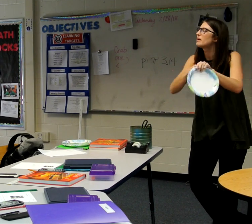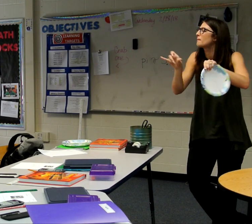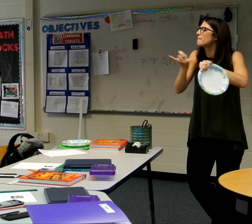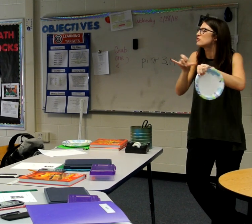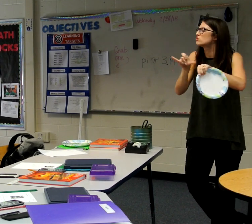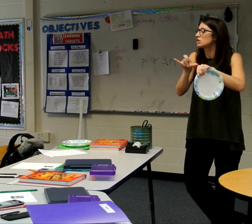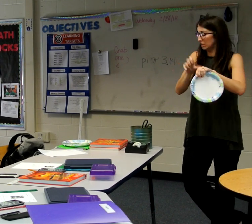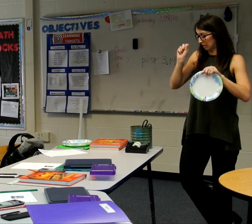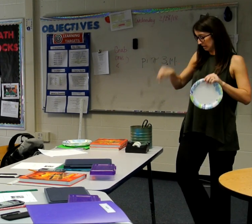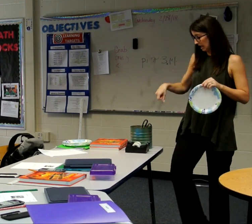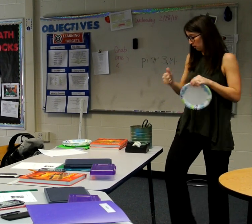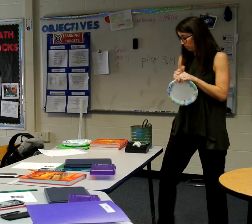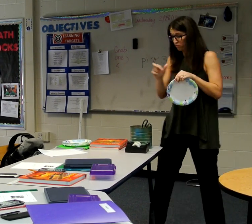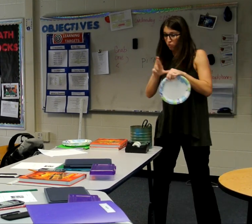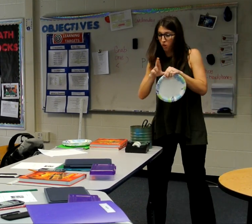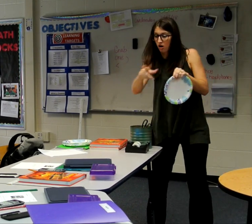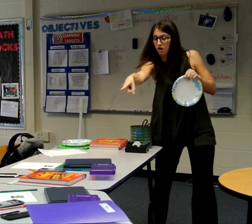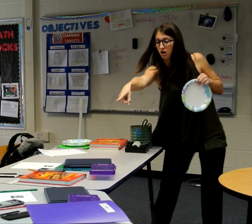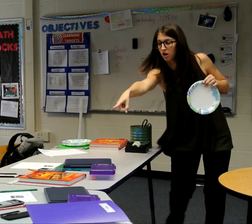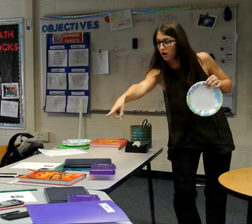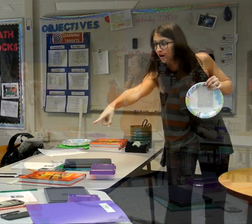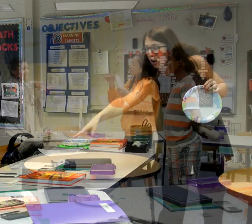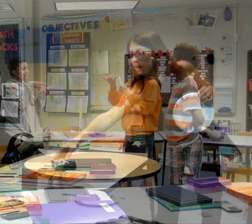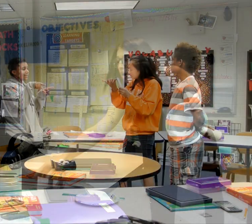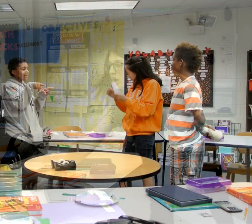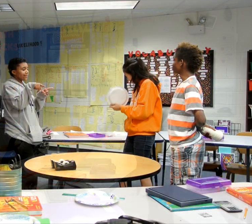circumference can you measure using a ruler?